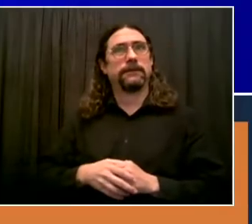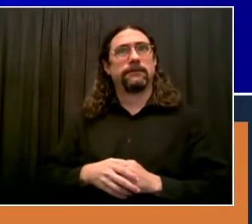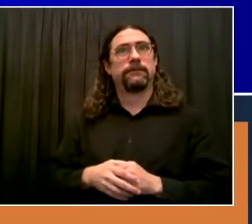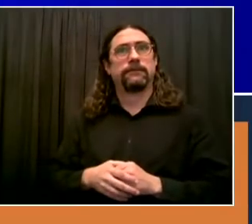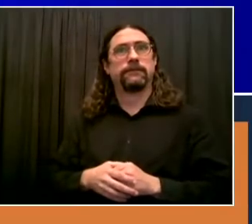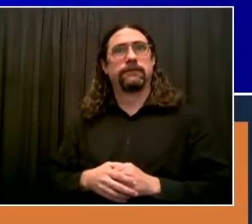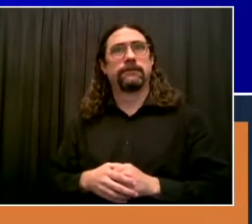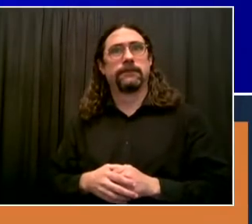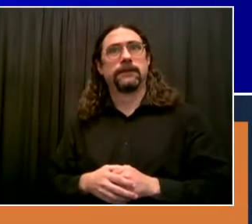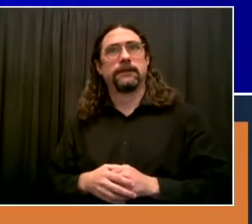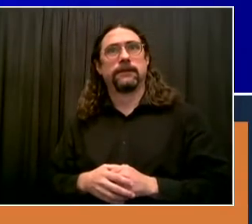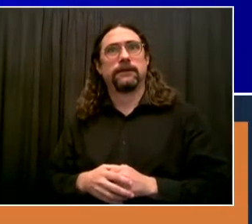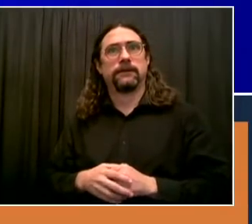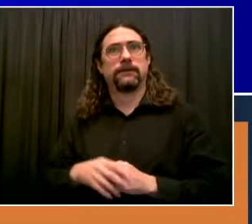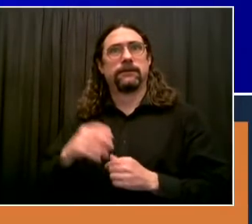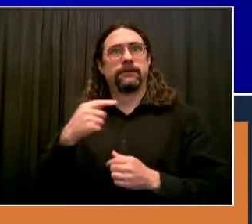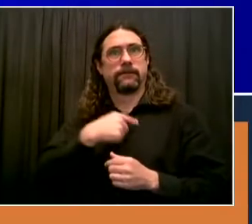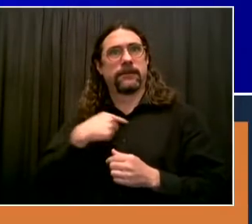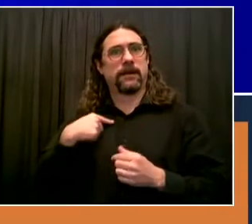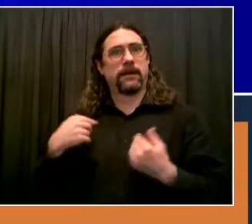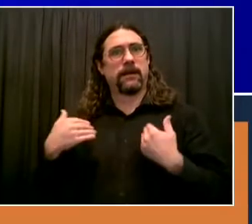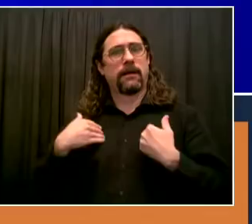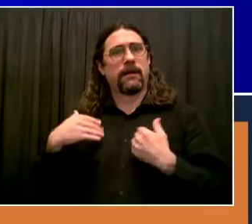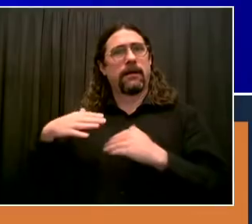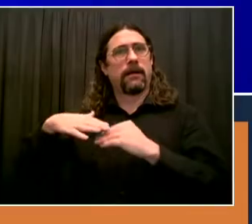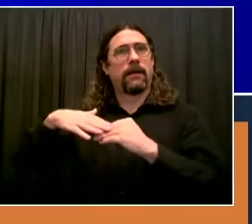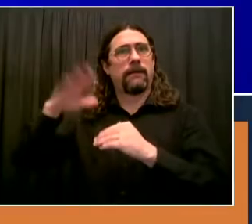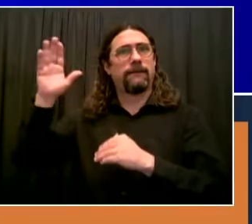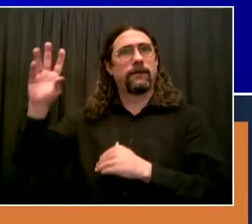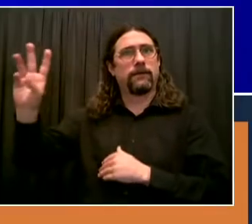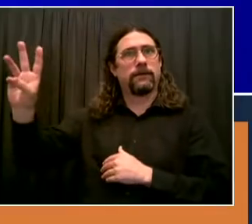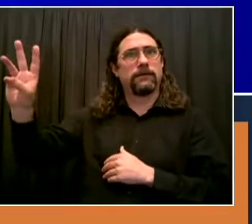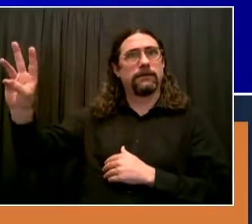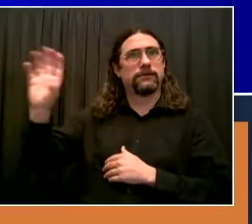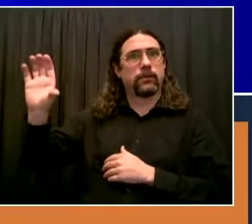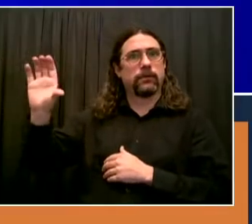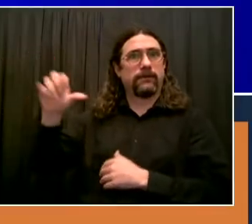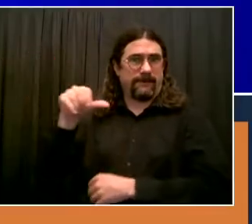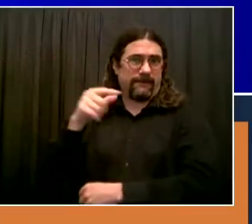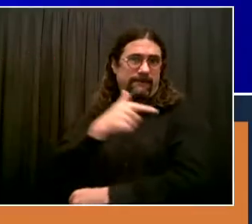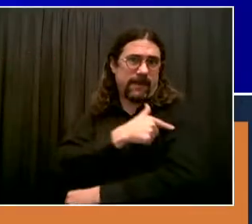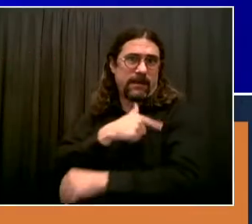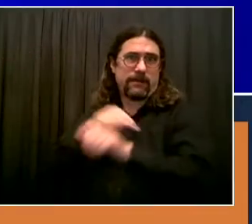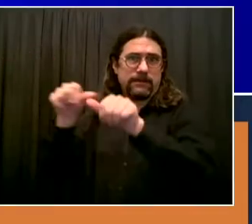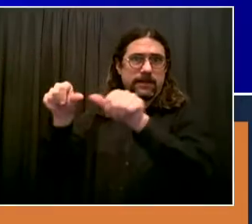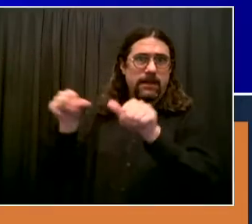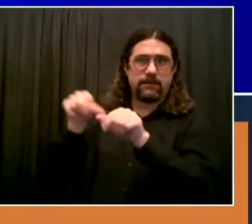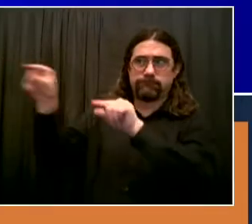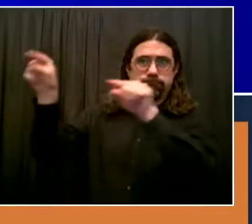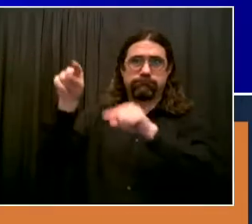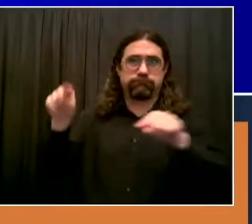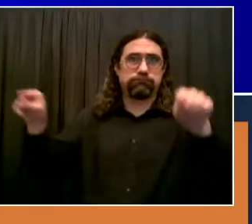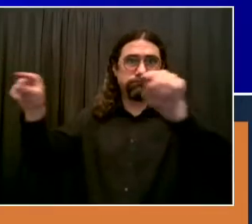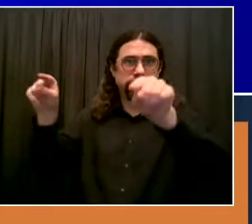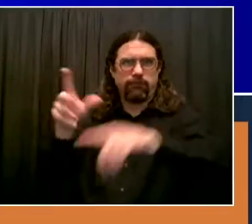NOW AROUND THE ICTY, TALK ABOUT GETTING TO THE GRASS ROOTS. WE HAVE SITES EVERYWHERE.